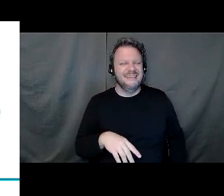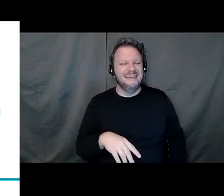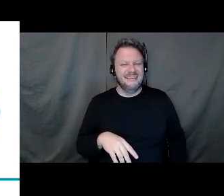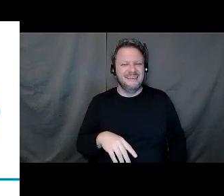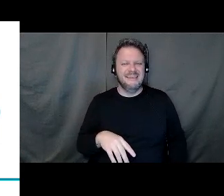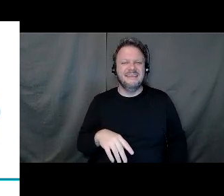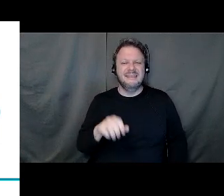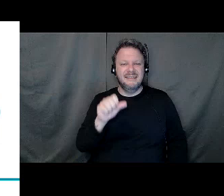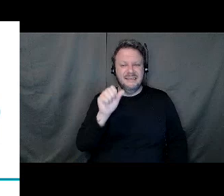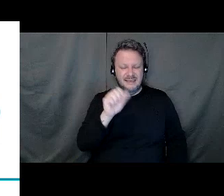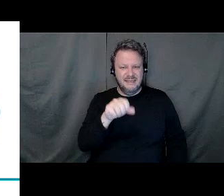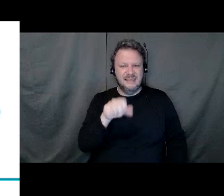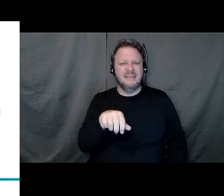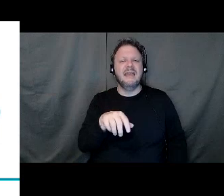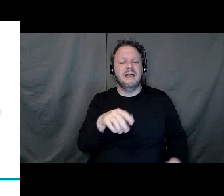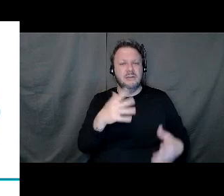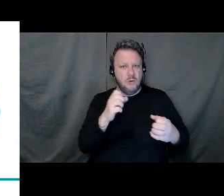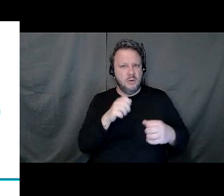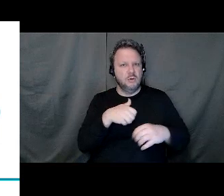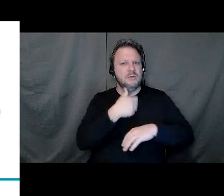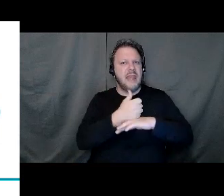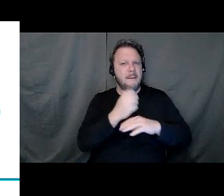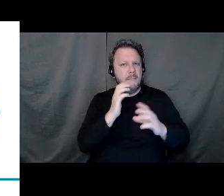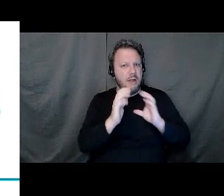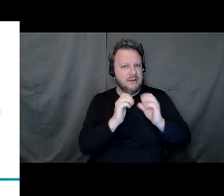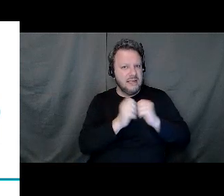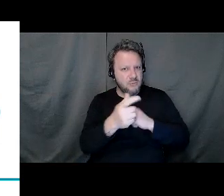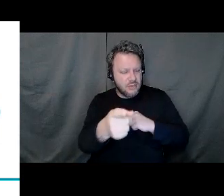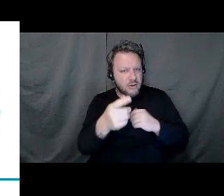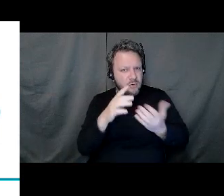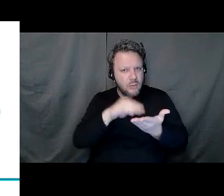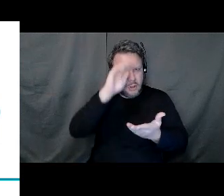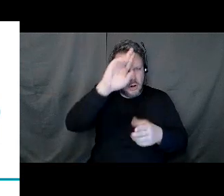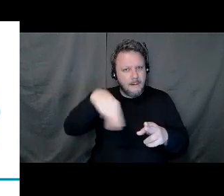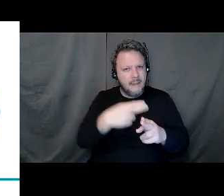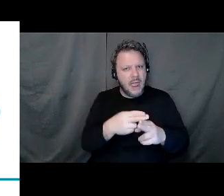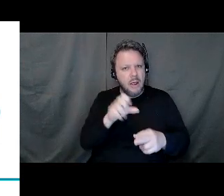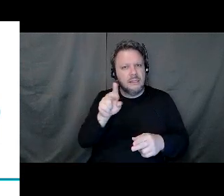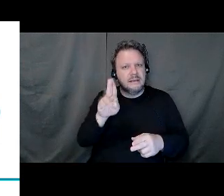Yes, we would love to get you. We'd love to set up a conversation with you to learn about which subgroup you'd